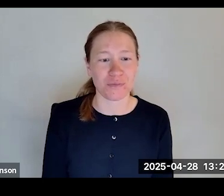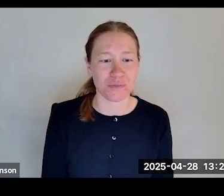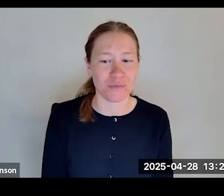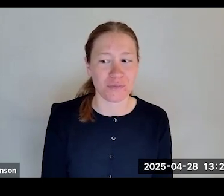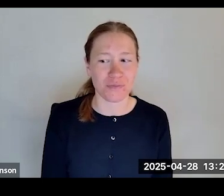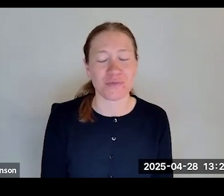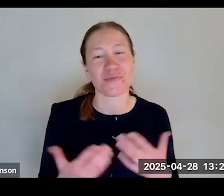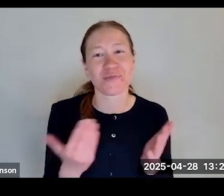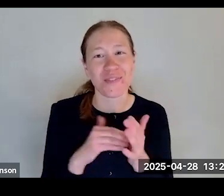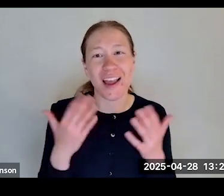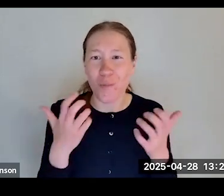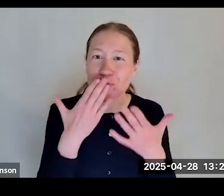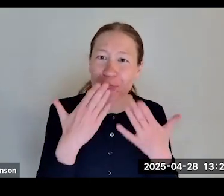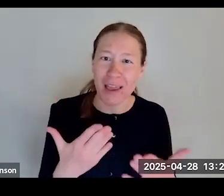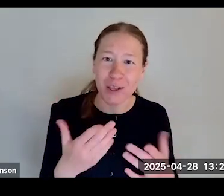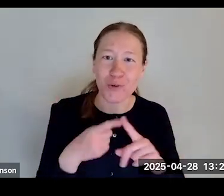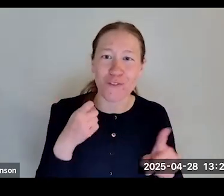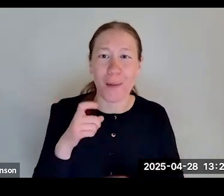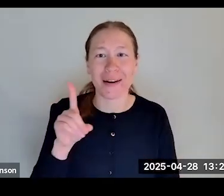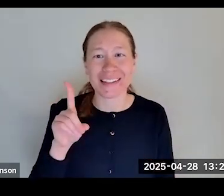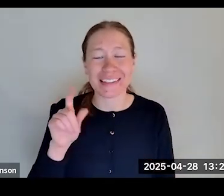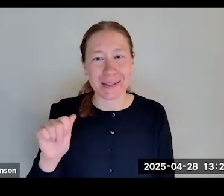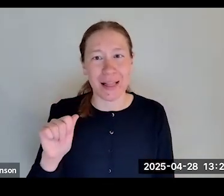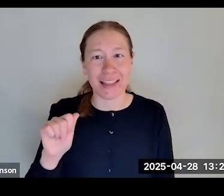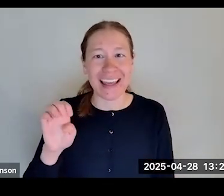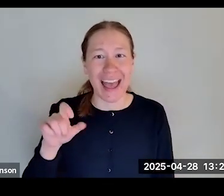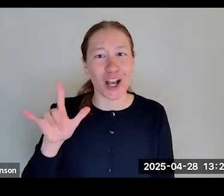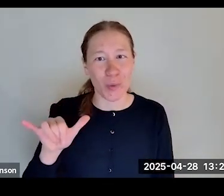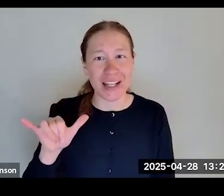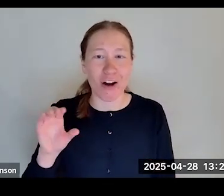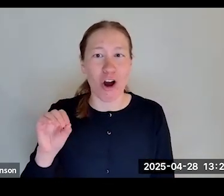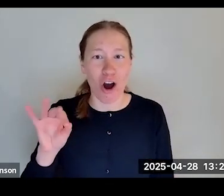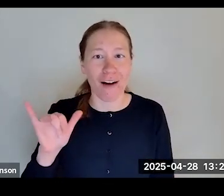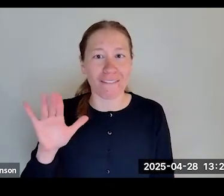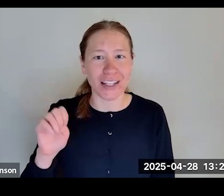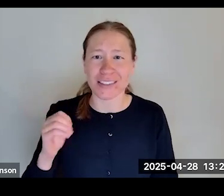I just wanna say thank you from the Disability Equity Office. Please do not hesitate to reach out to us if you want